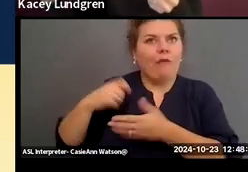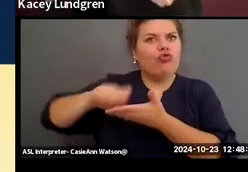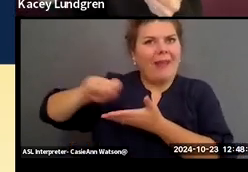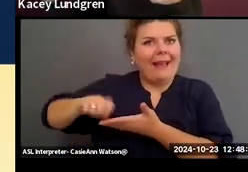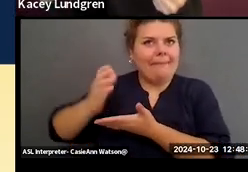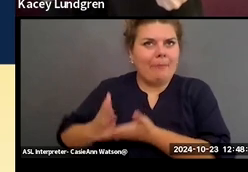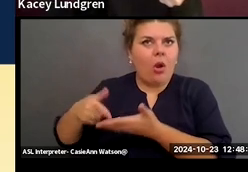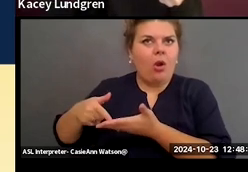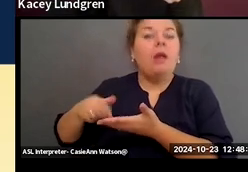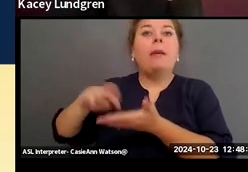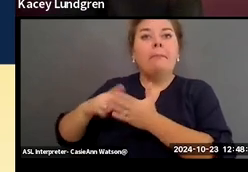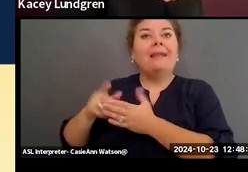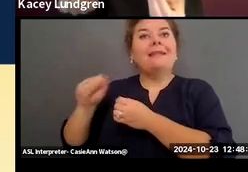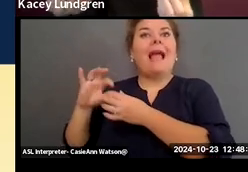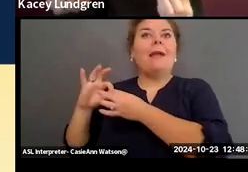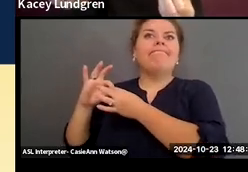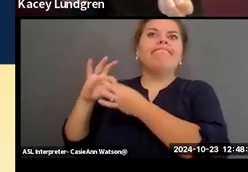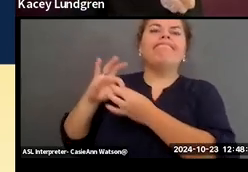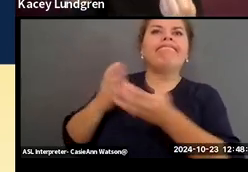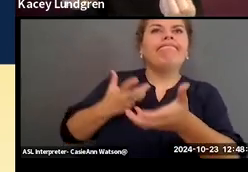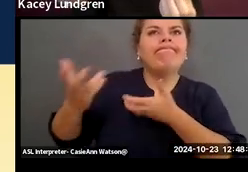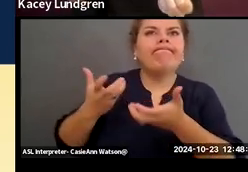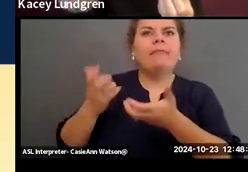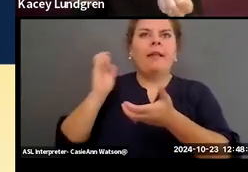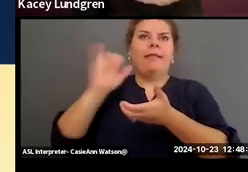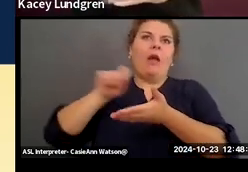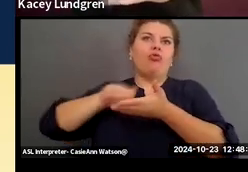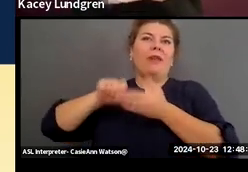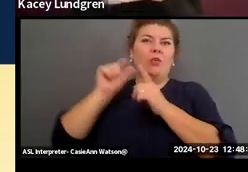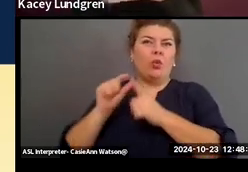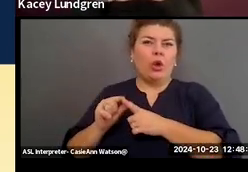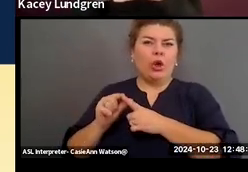and it's a way to convey those written words on the hands.